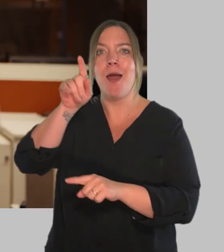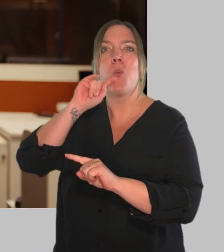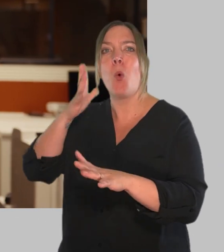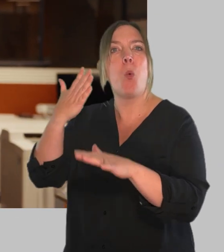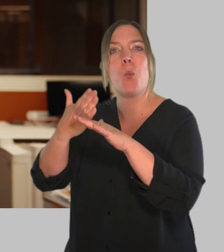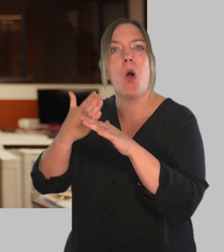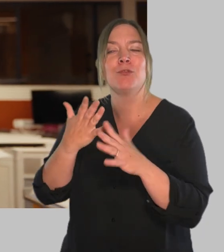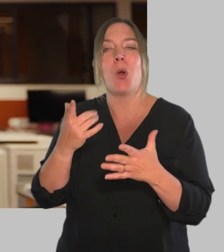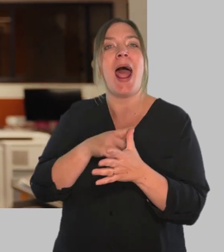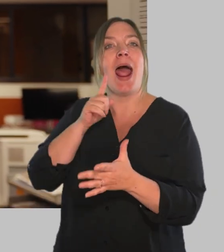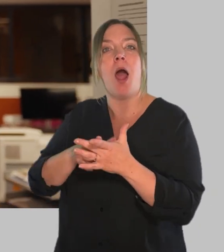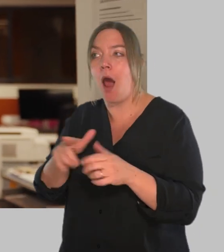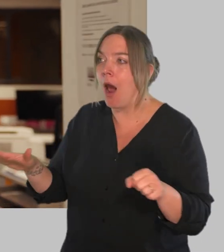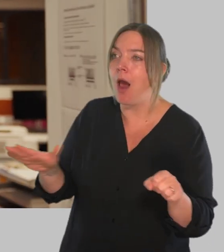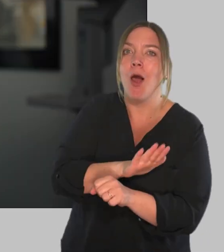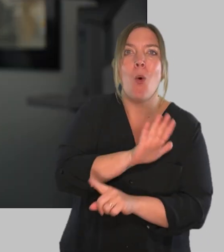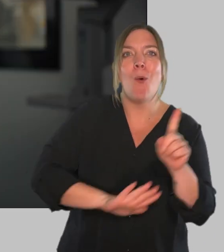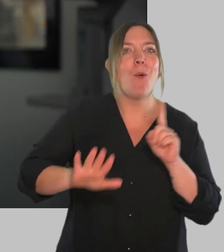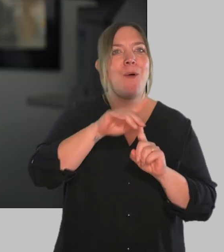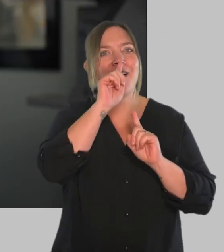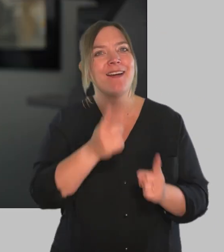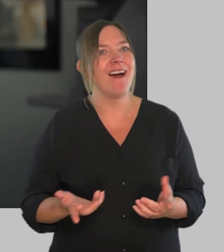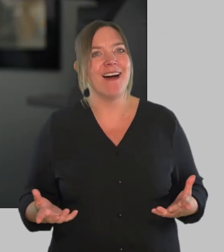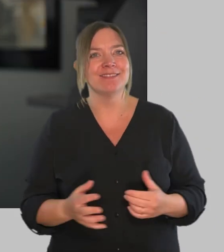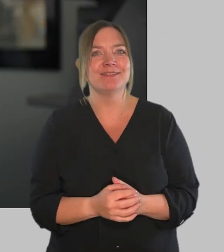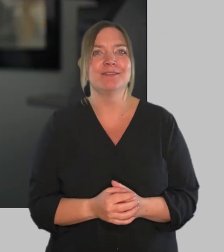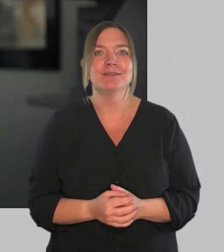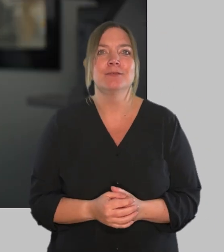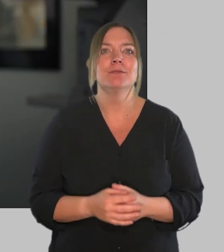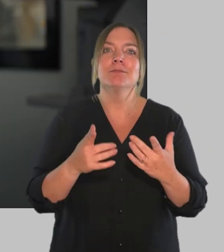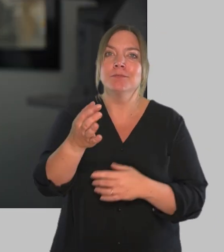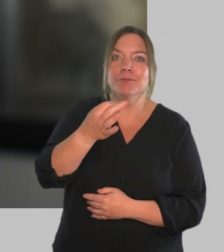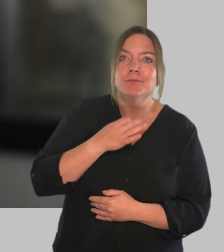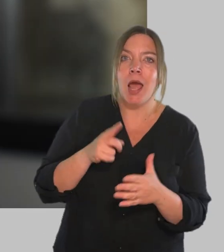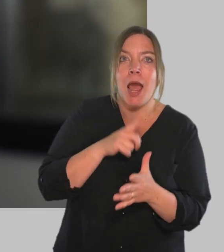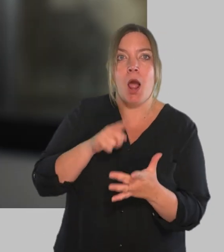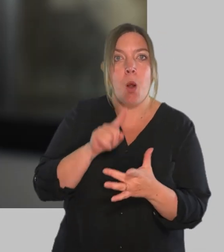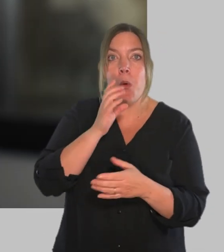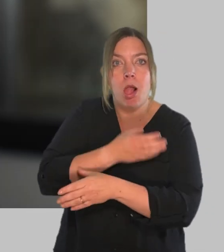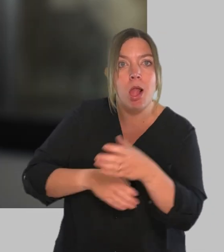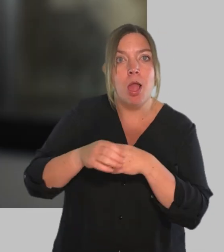I think a doctor using AI will replace a doctor not using AI, and I really think that to be true.